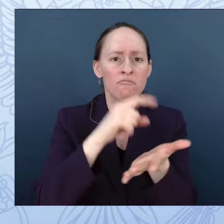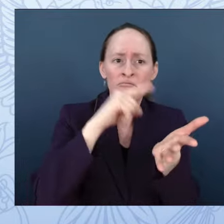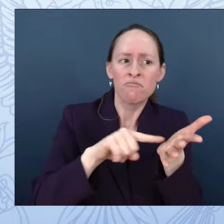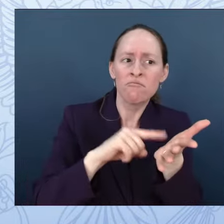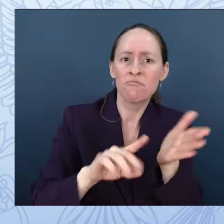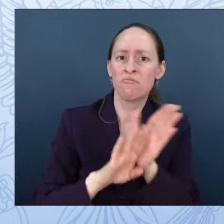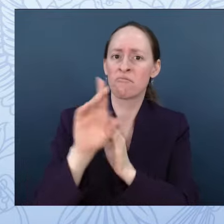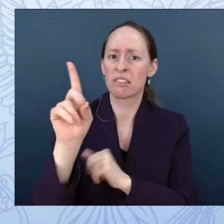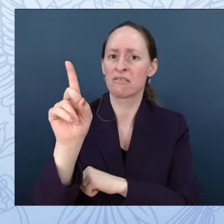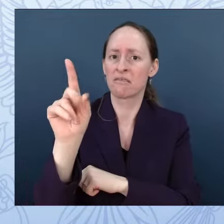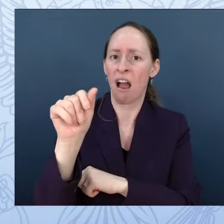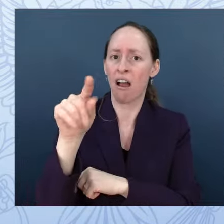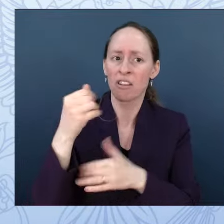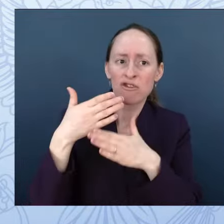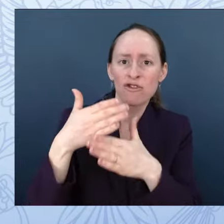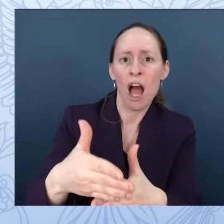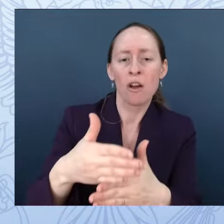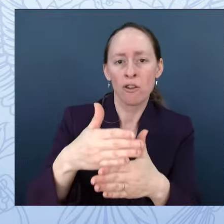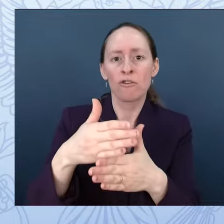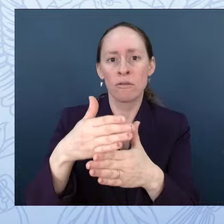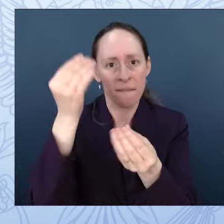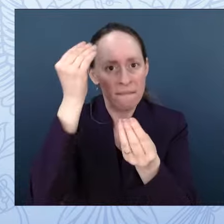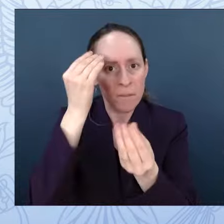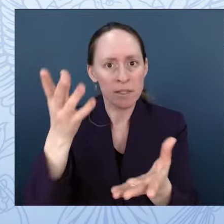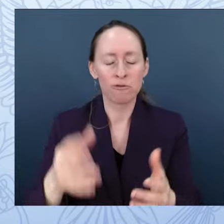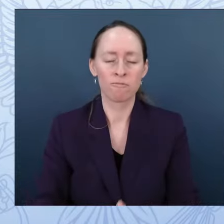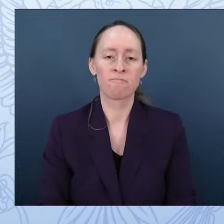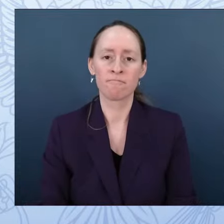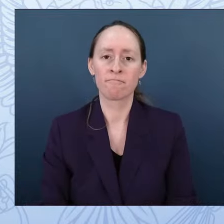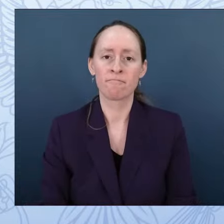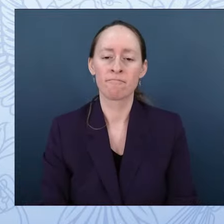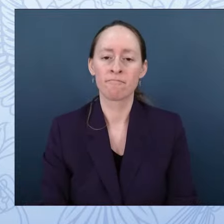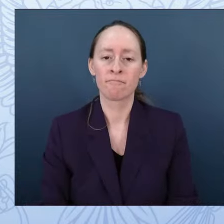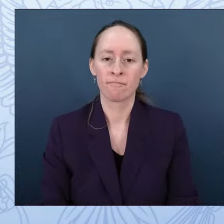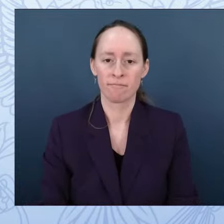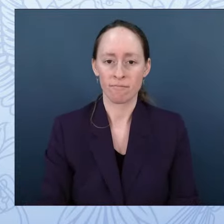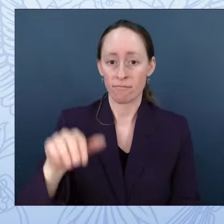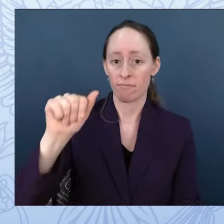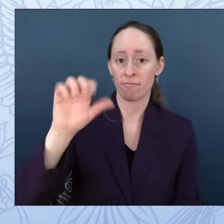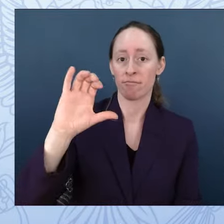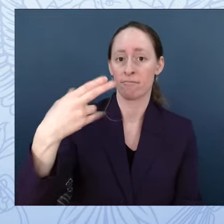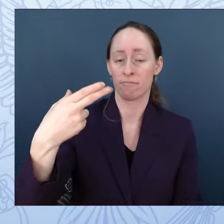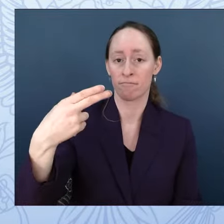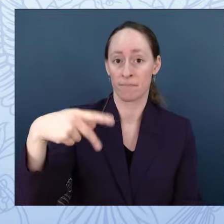approximately 22 million members in the United States. They have deep ties in their communities.